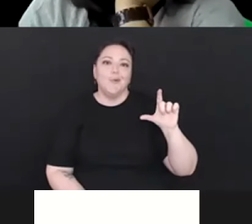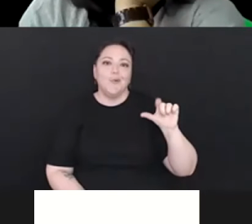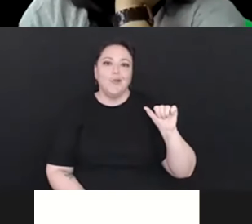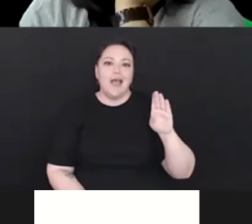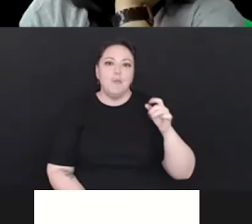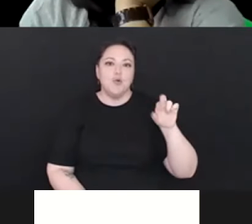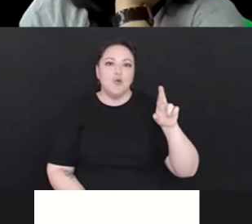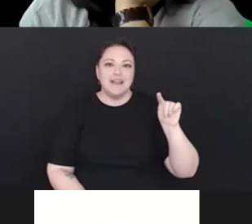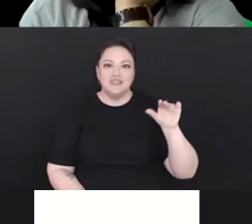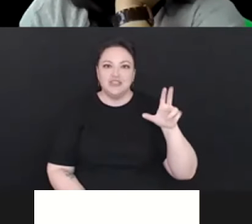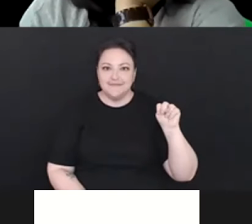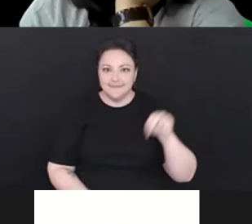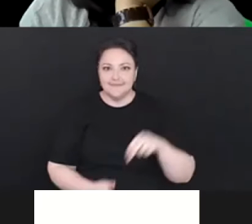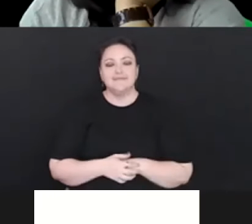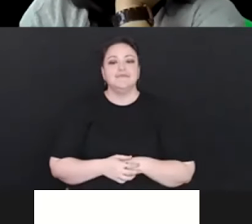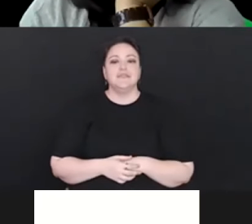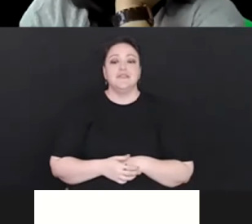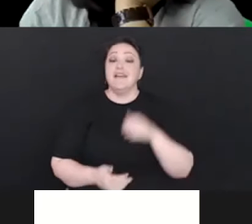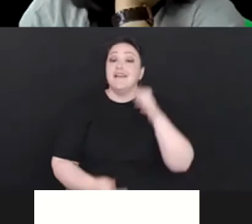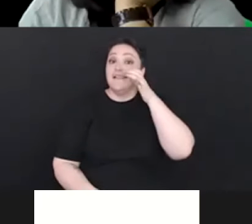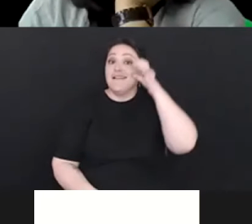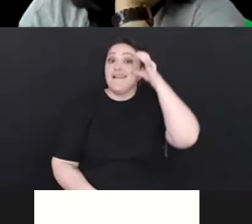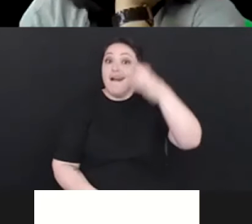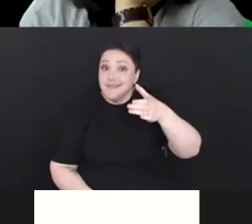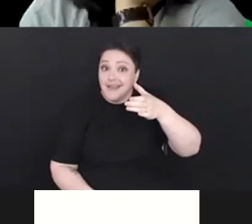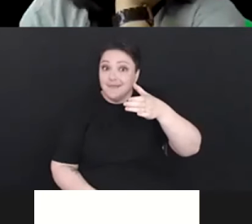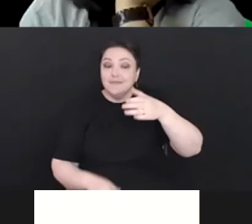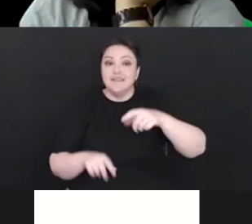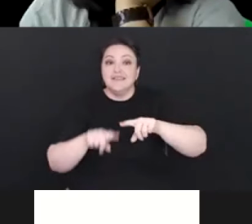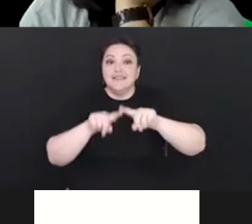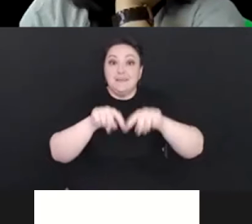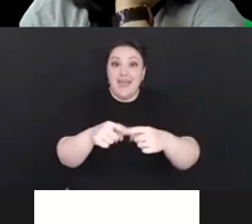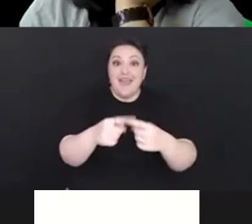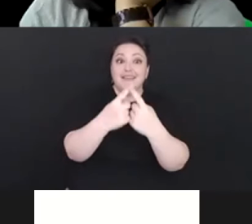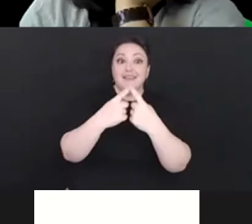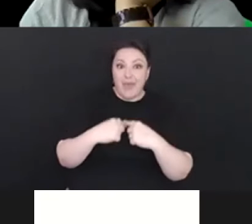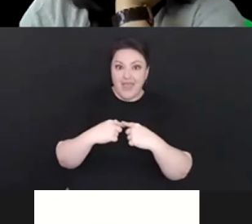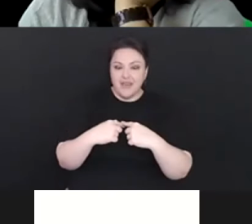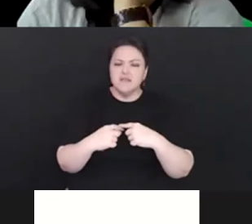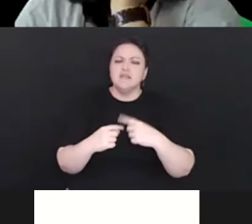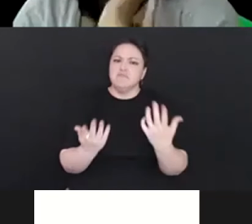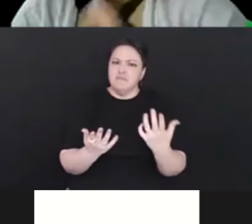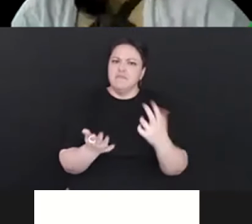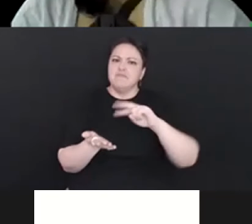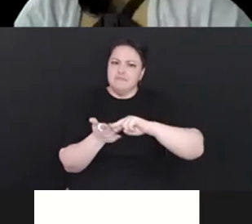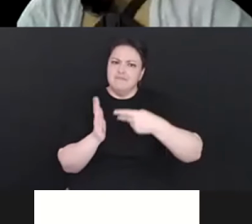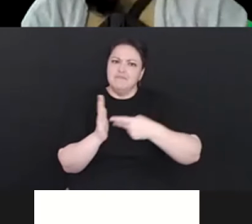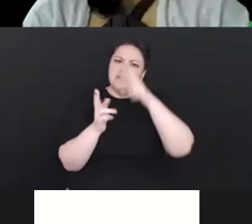interdependence are about acknowledging that asking for help is a part of being alive and